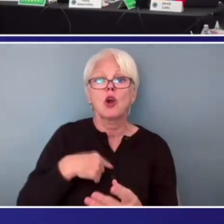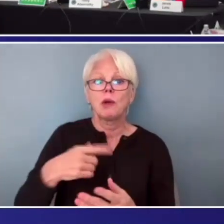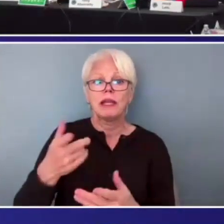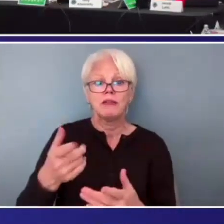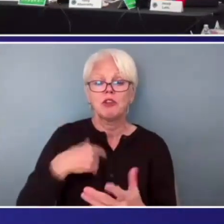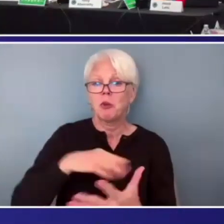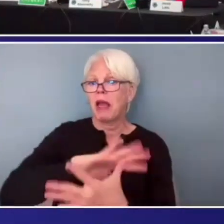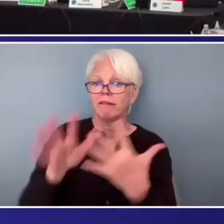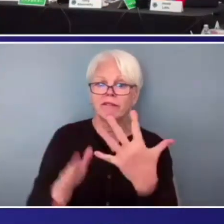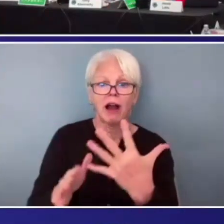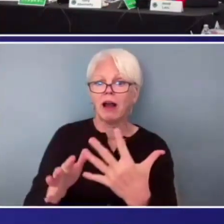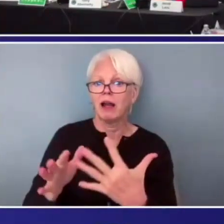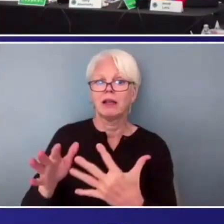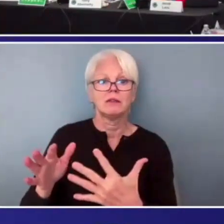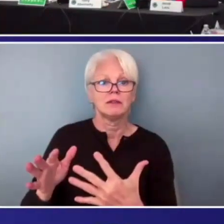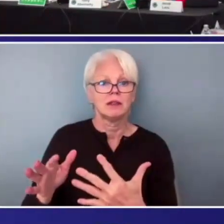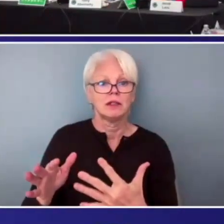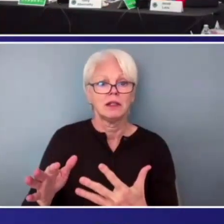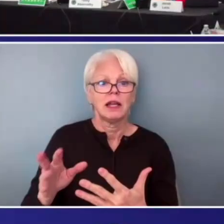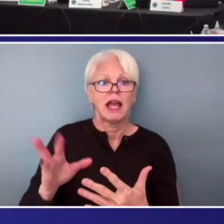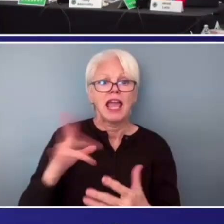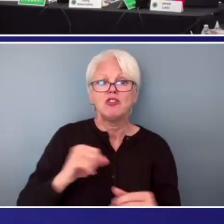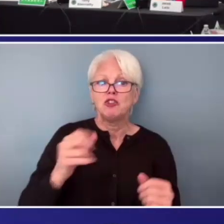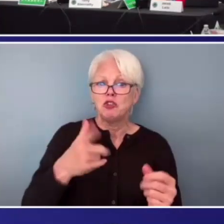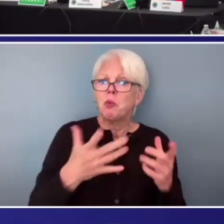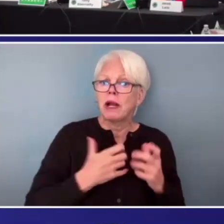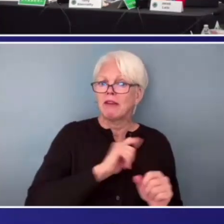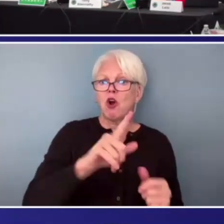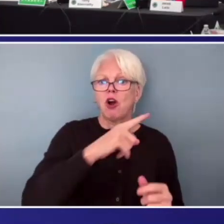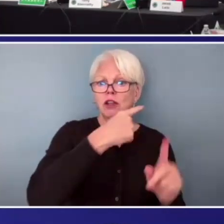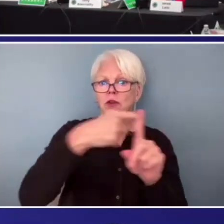have all those kind of PLUS Loans, that's what it's saying. All parents,